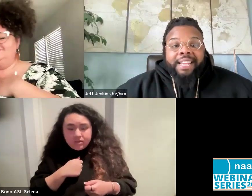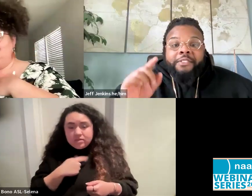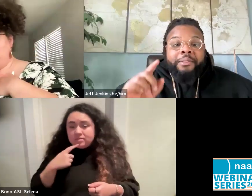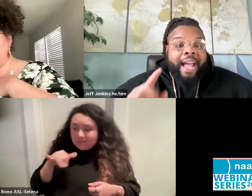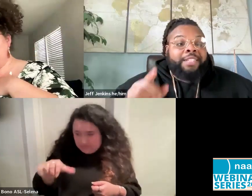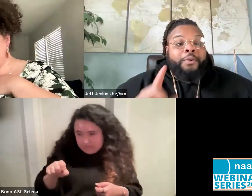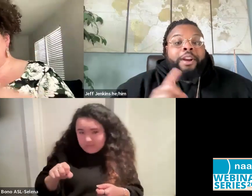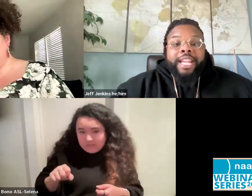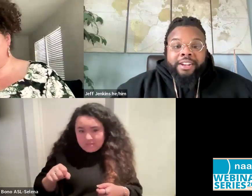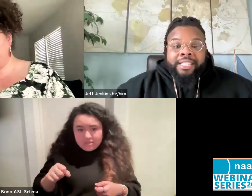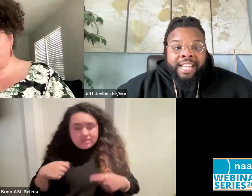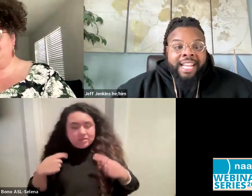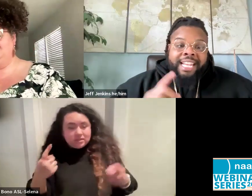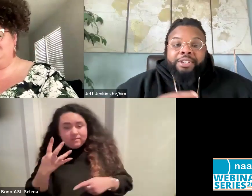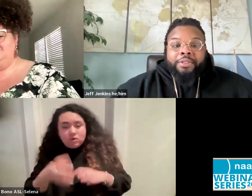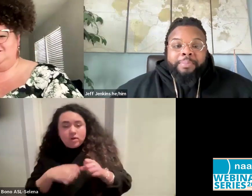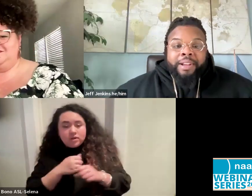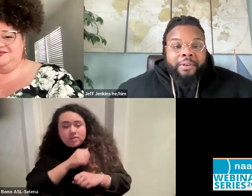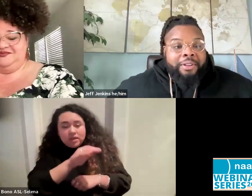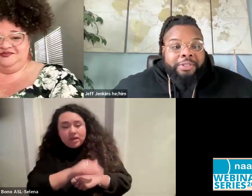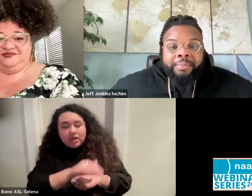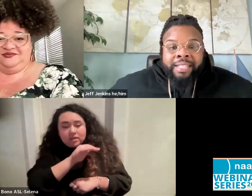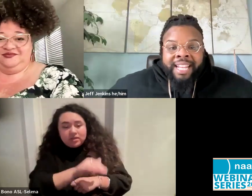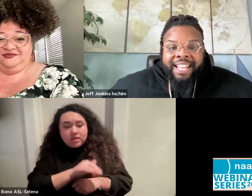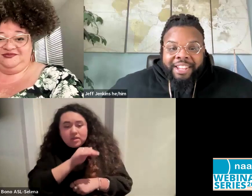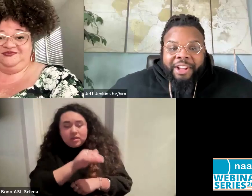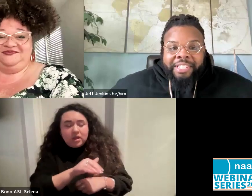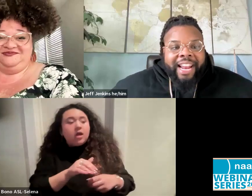And for the past four years, he's just been going on trips, you know, So